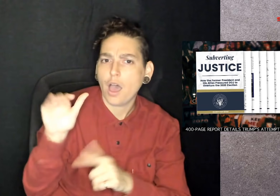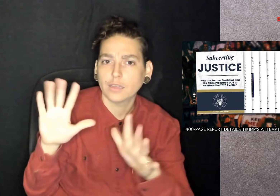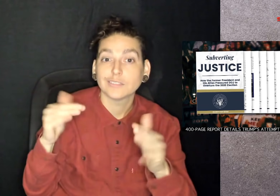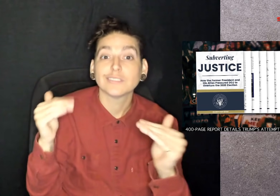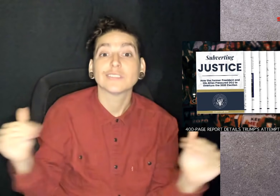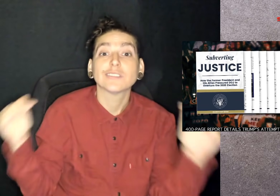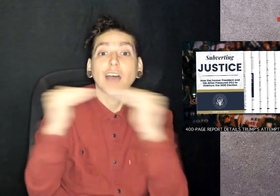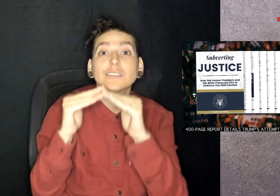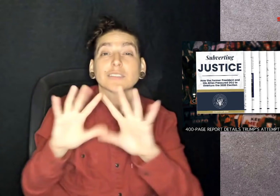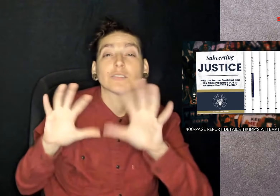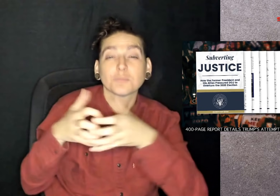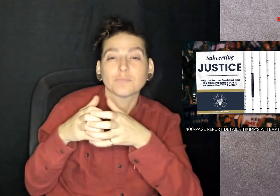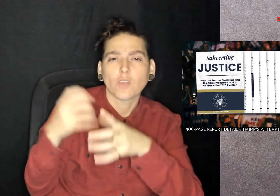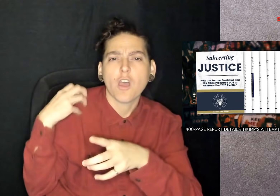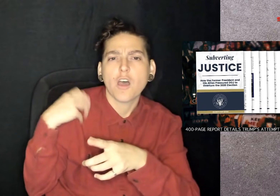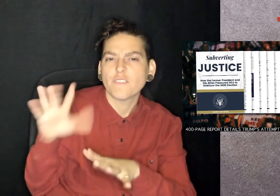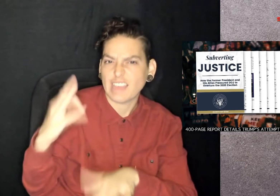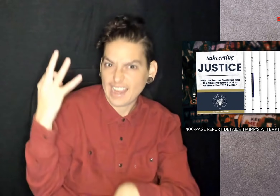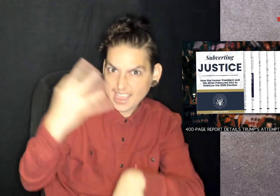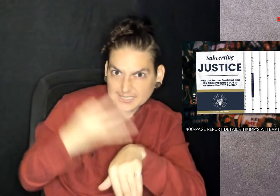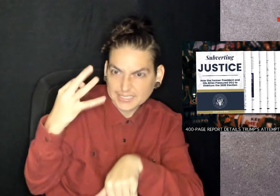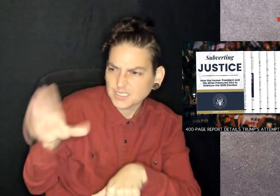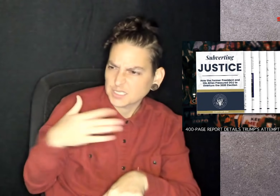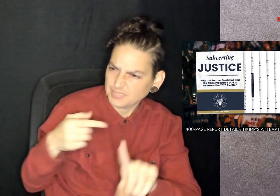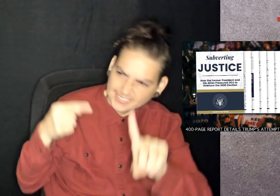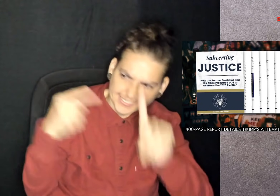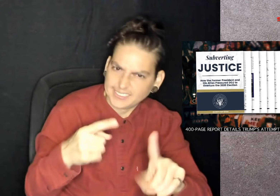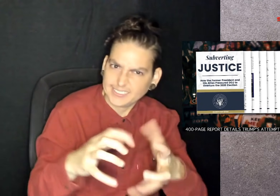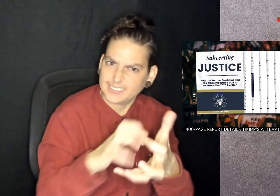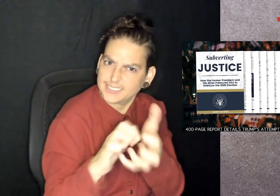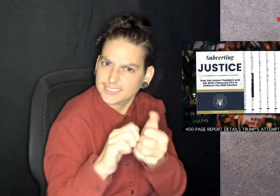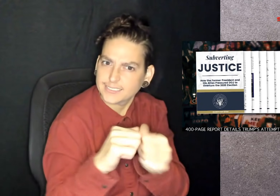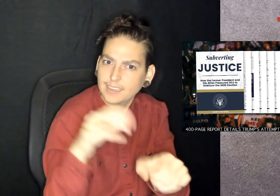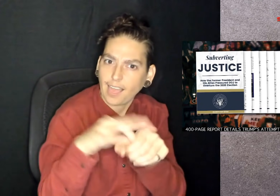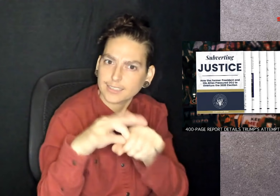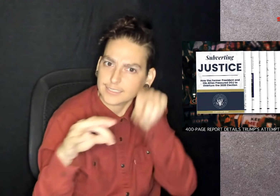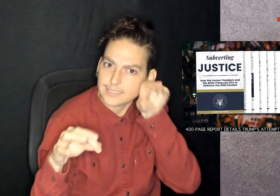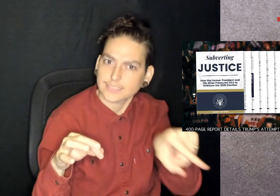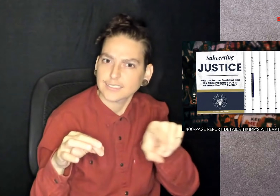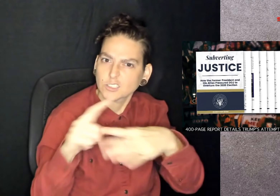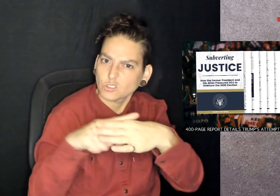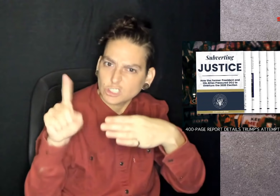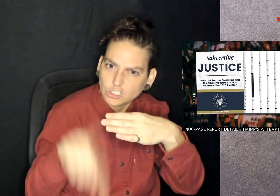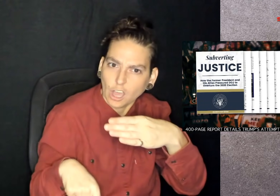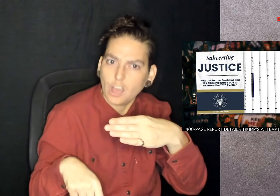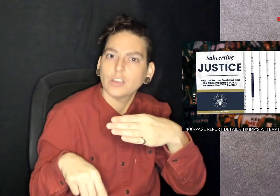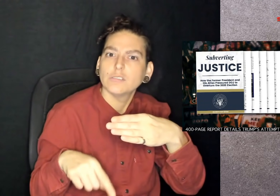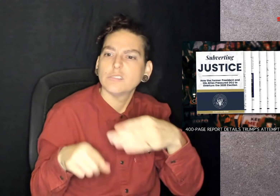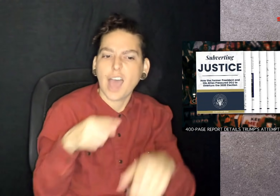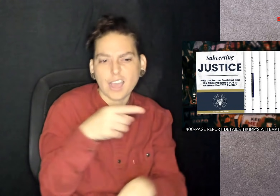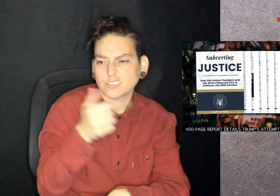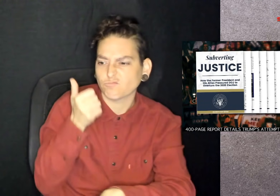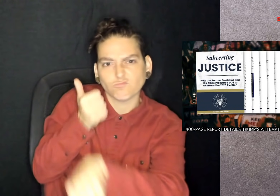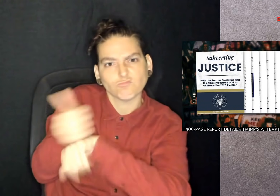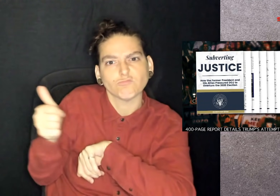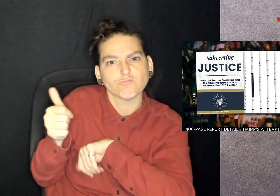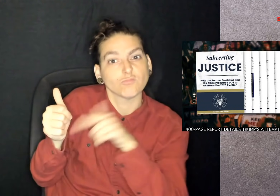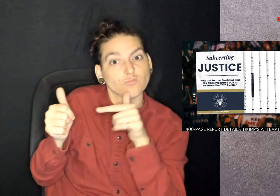the report says Trump directly asked Justice Department officials nine times to undermine